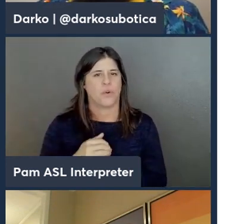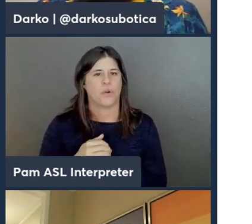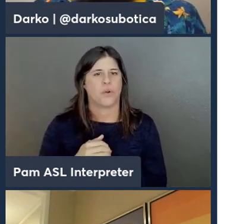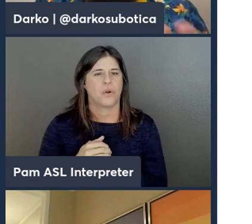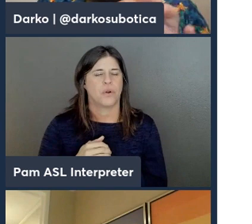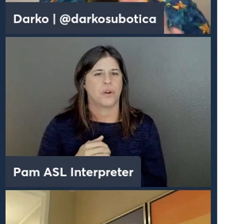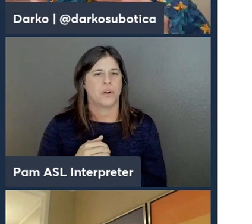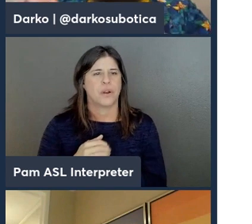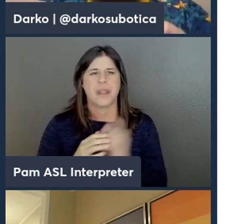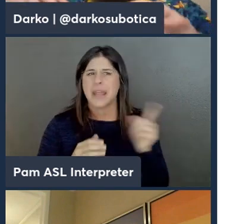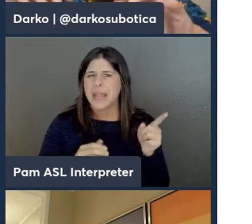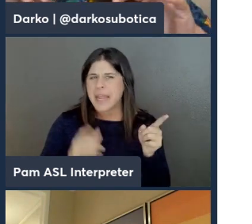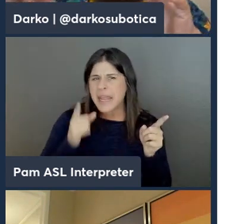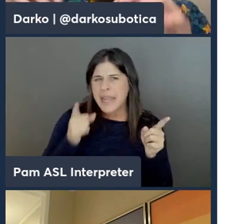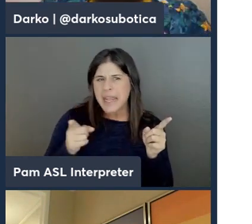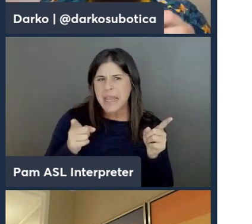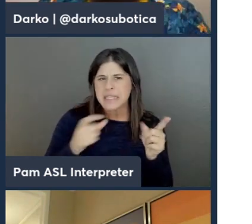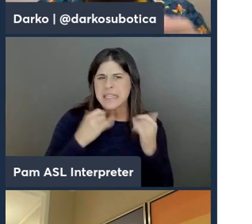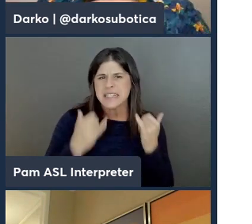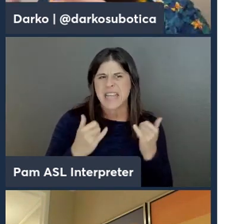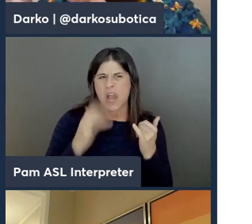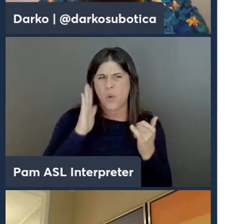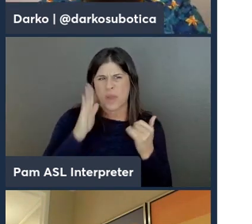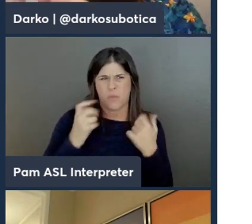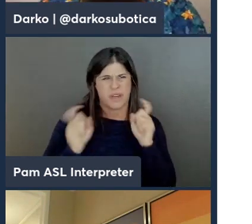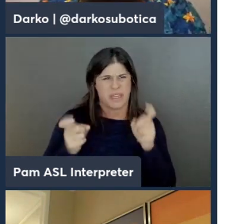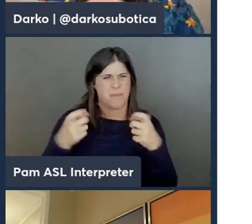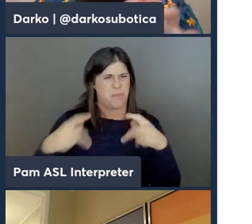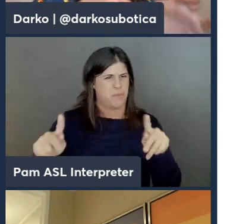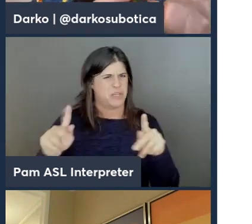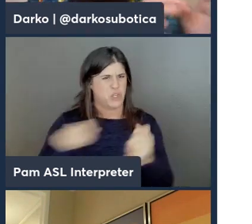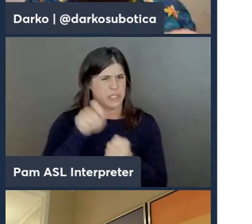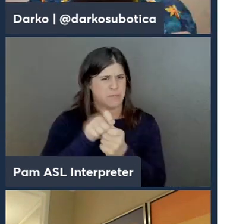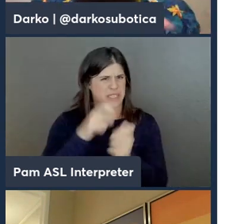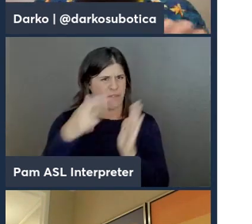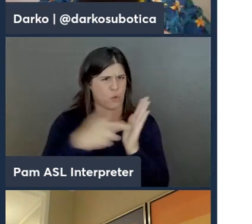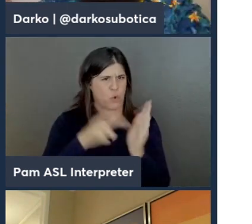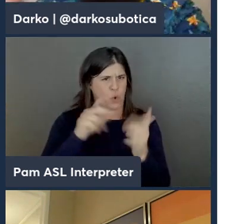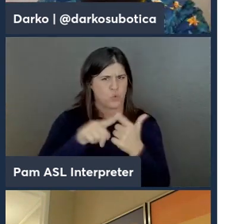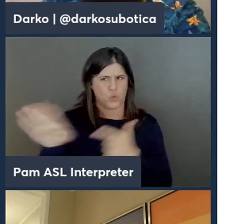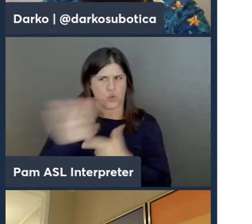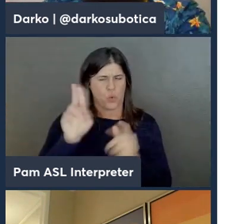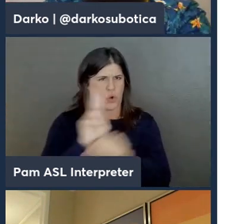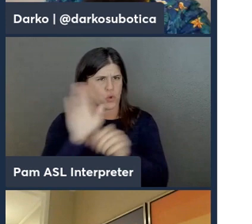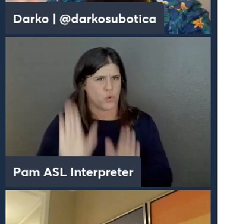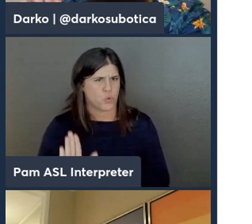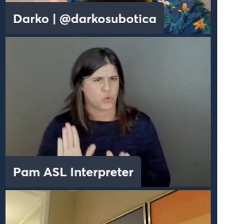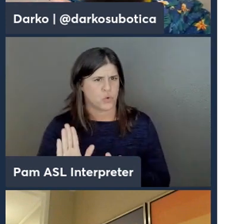And is this now just gonna give permission, gives this specific role to your user, to the user-Google here,